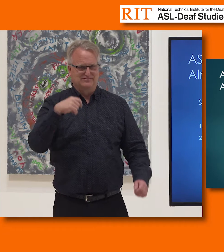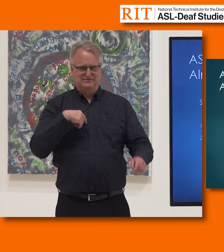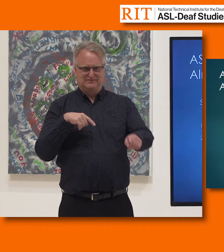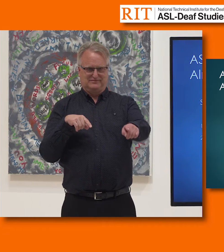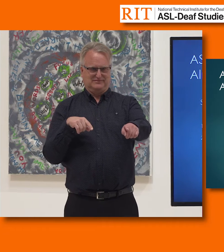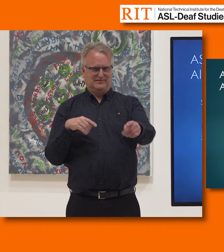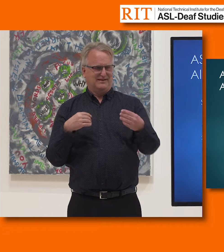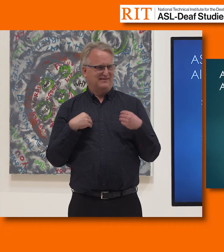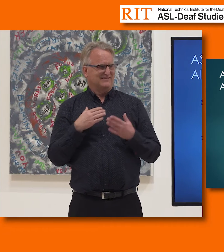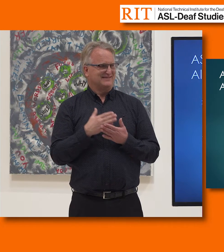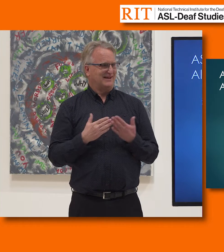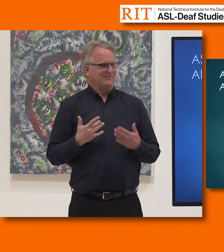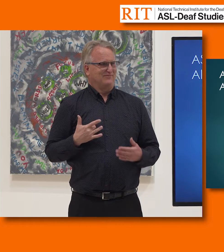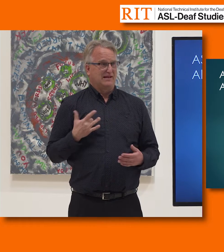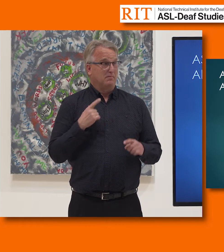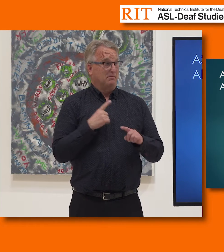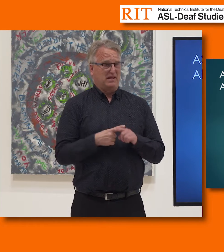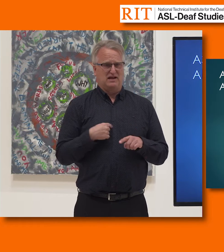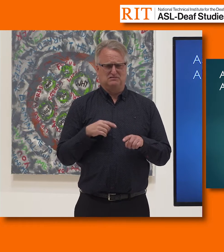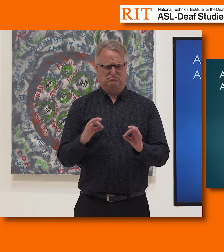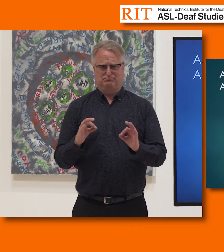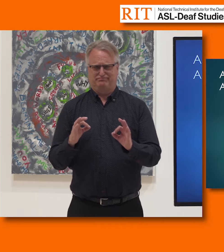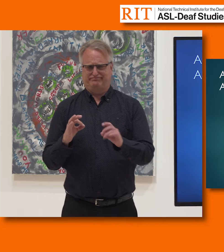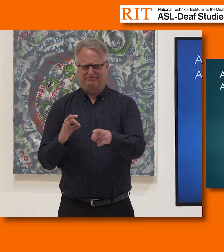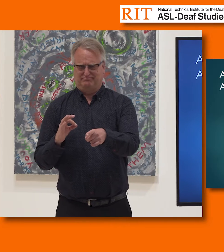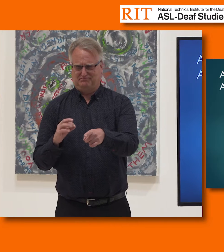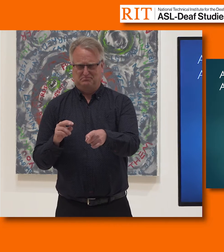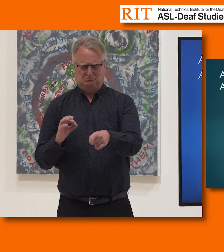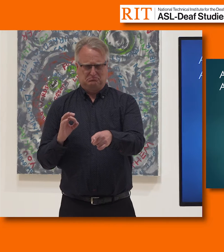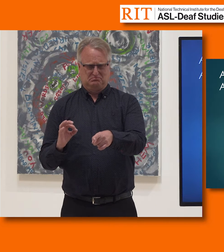Right? So, I'm able to see what's going on, what's being communicated.